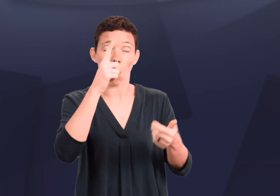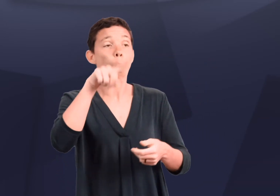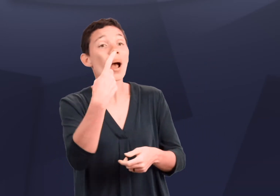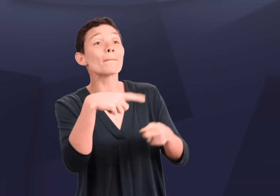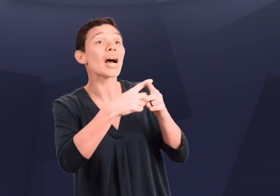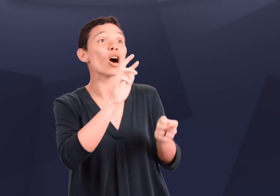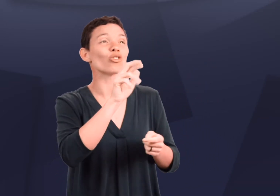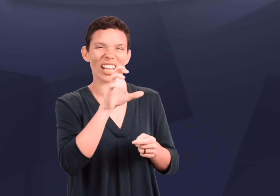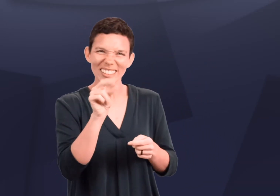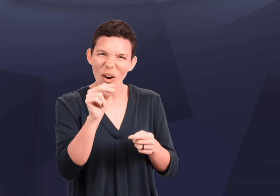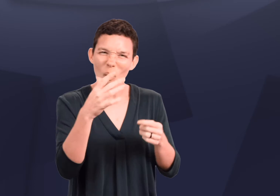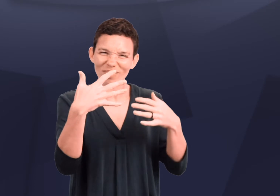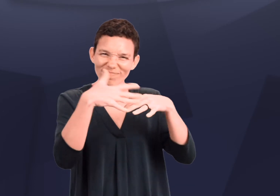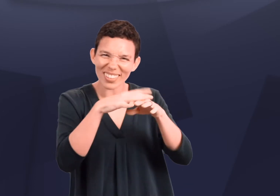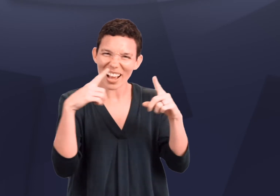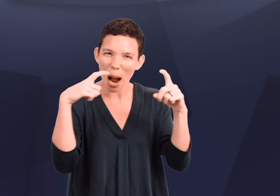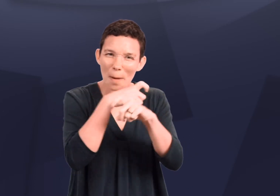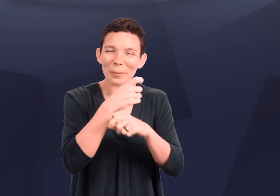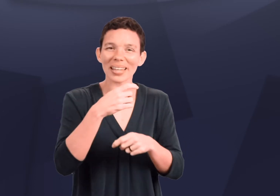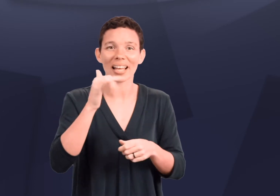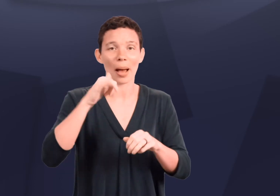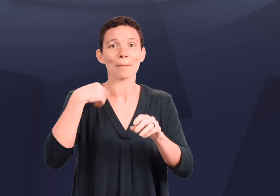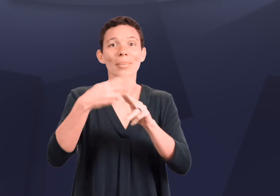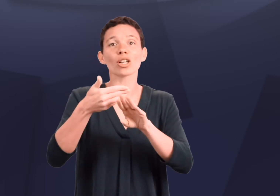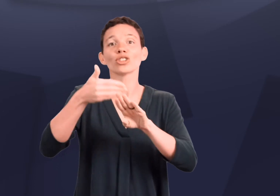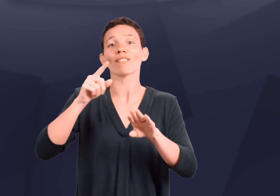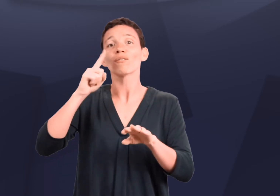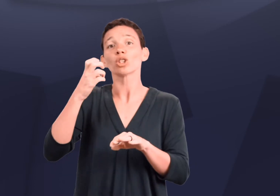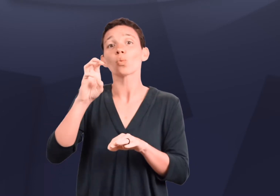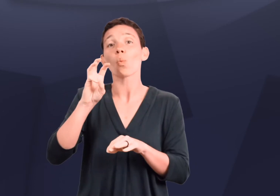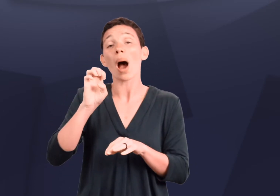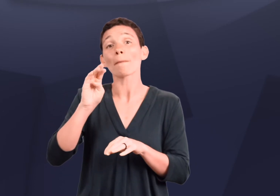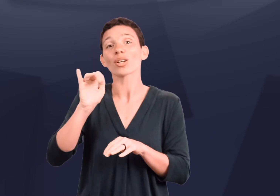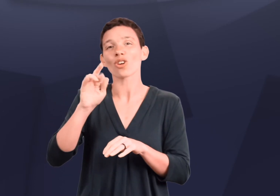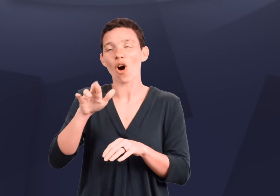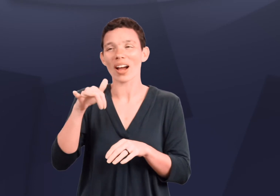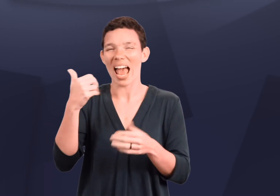It is not always in regards to race but about different intersectionality